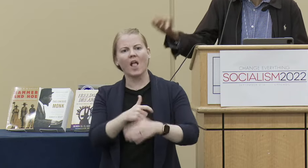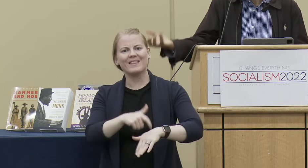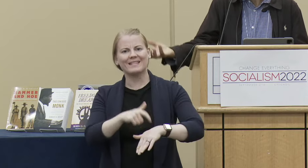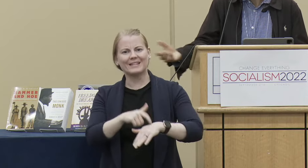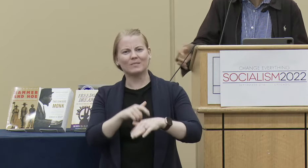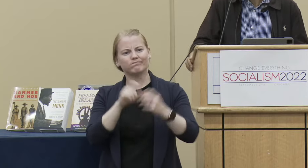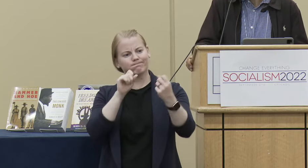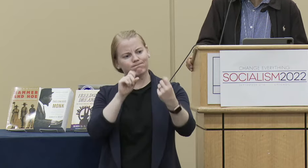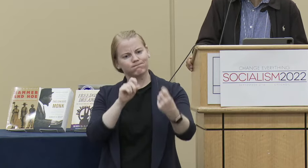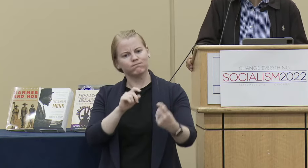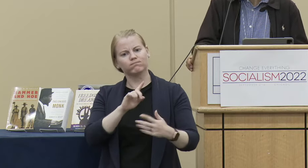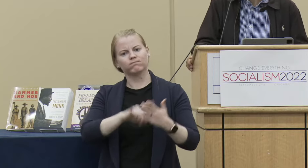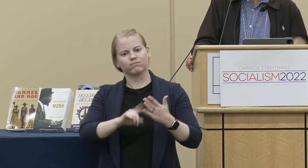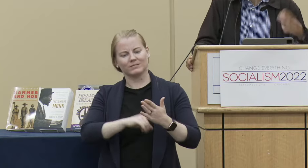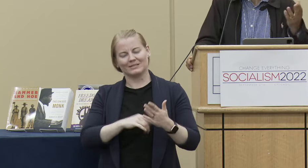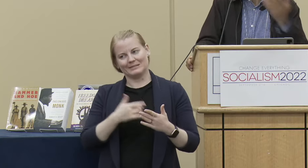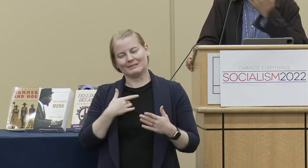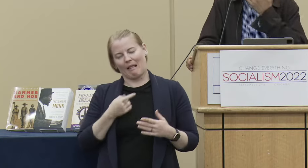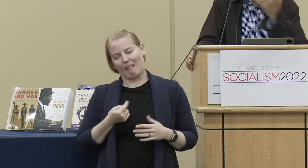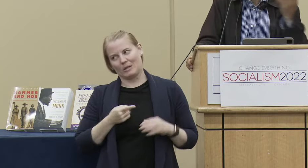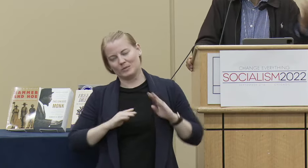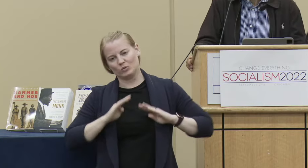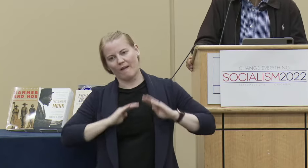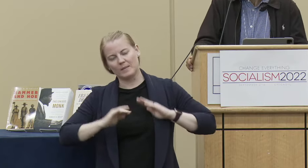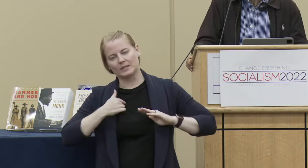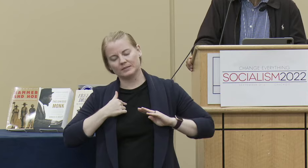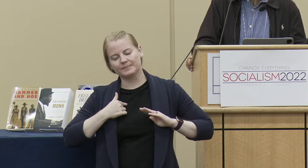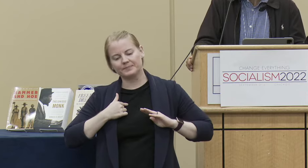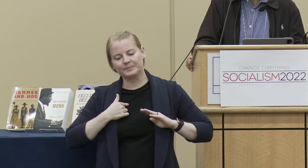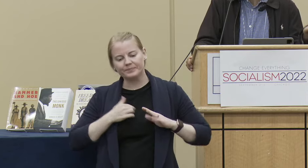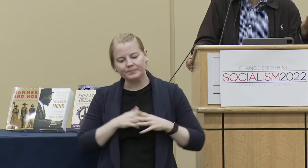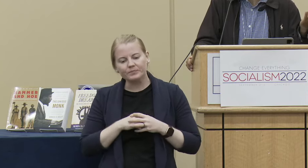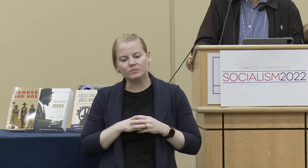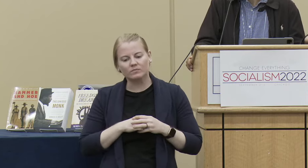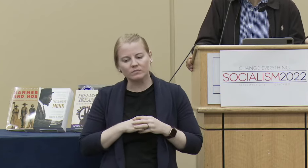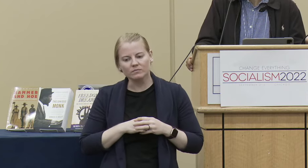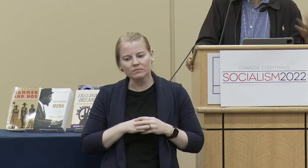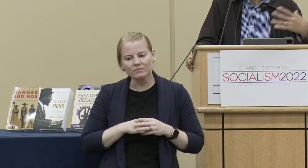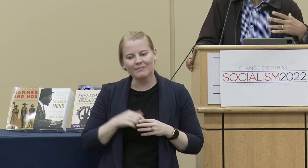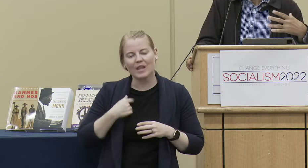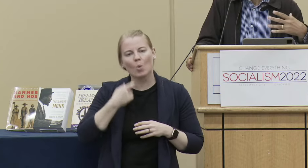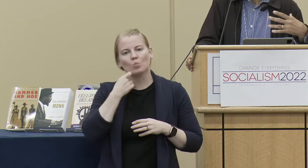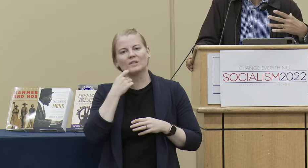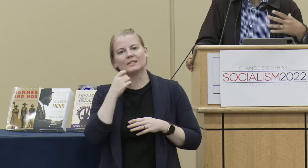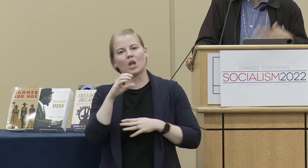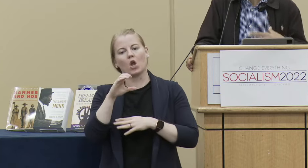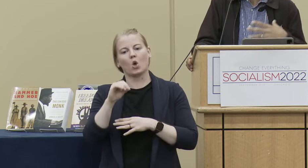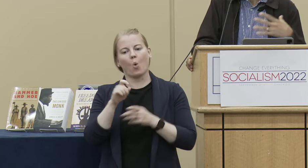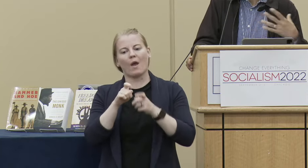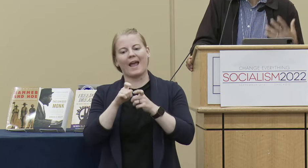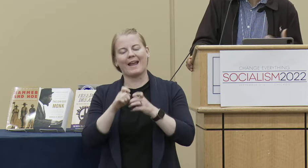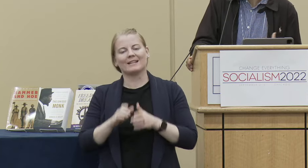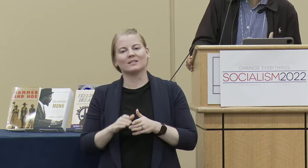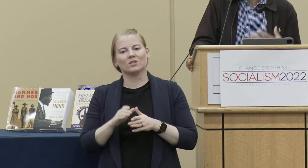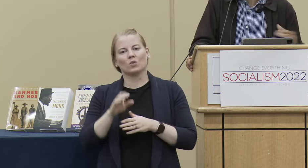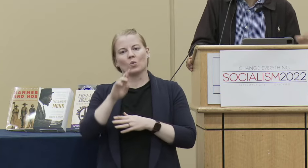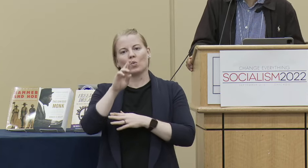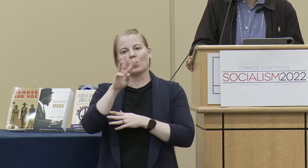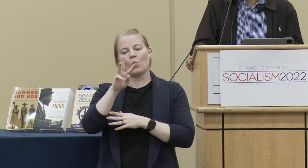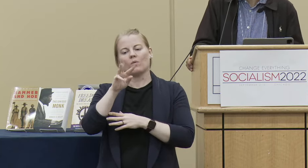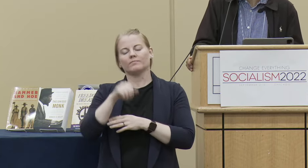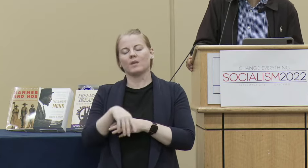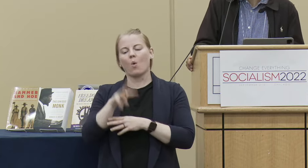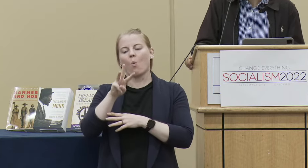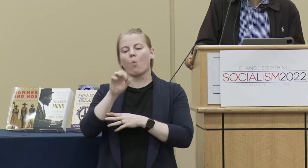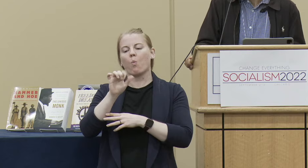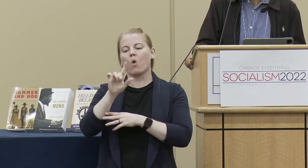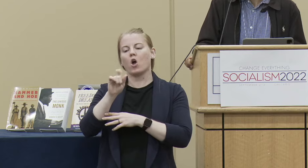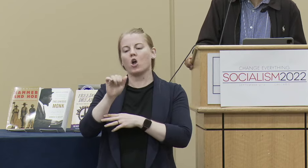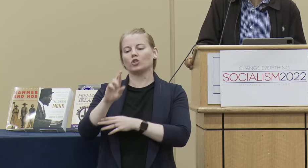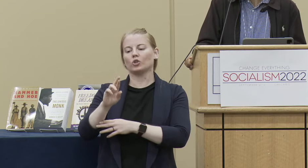all the time . And I got myself in trouble,